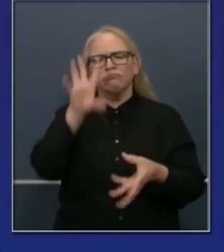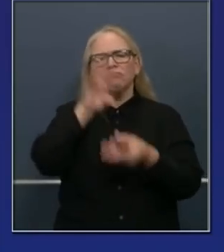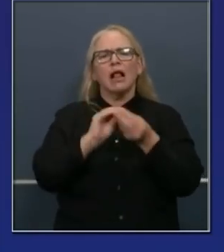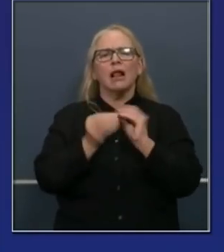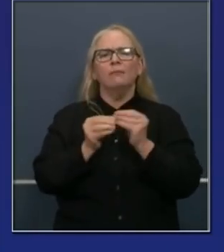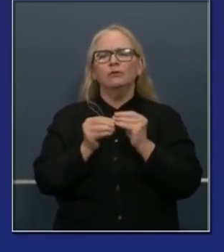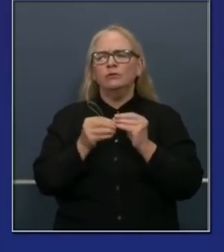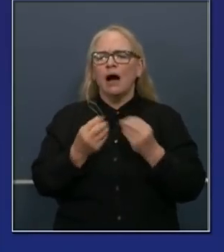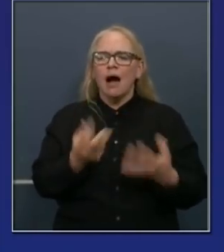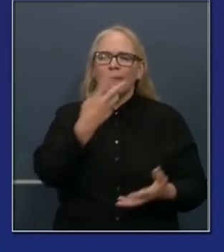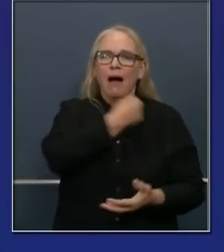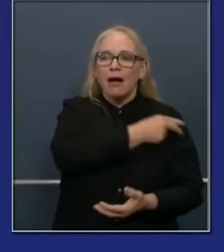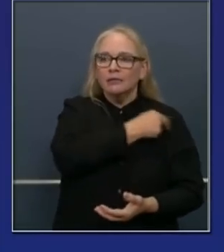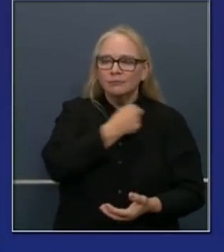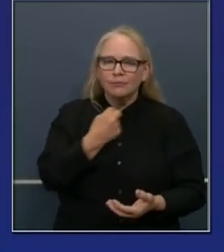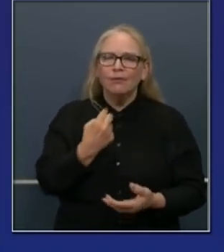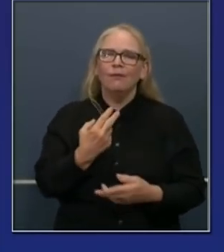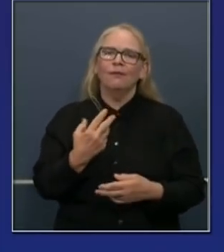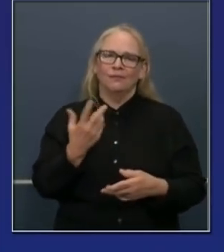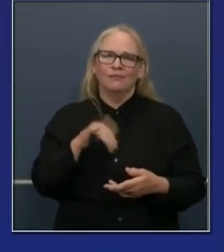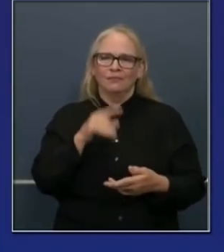RATE WITH THE CURRENT SYSTEM IN